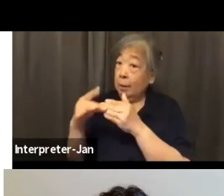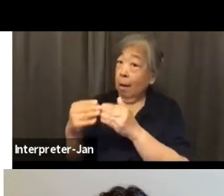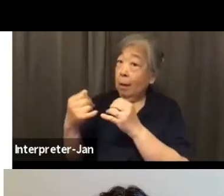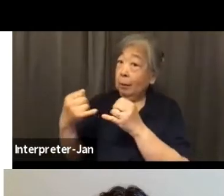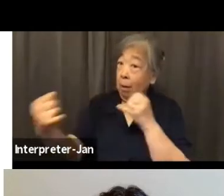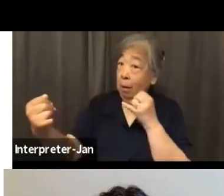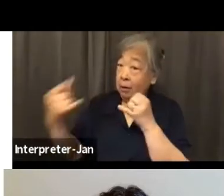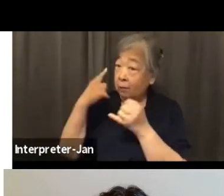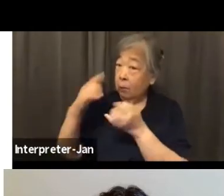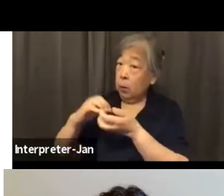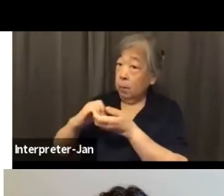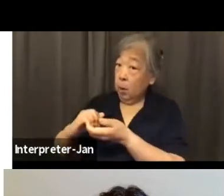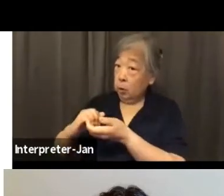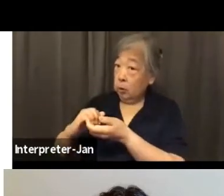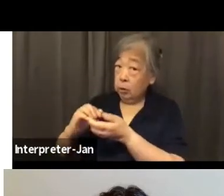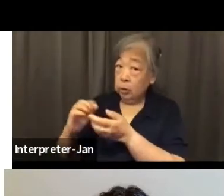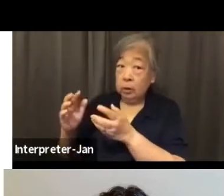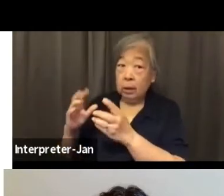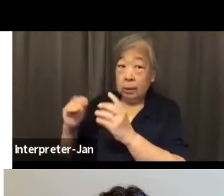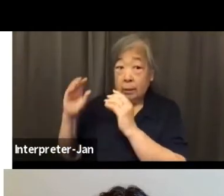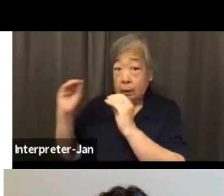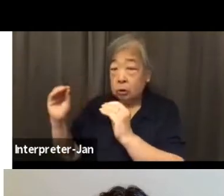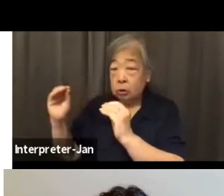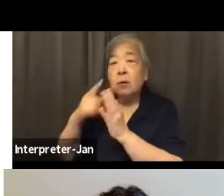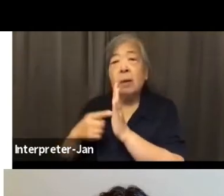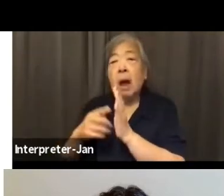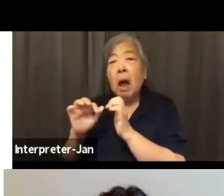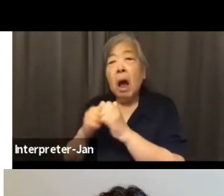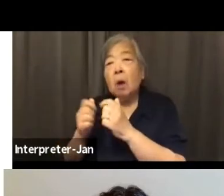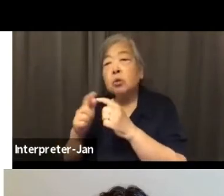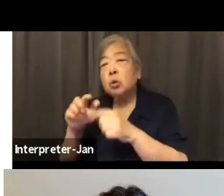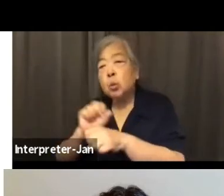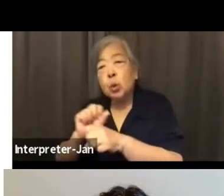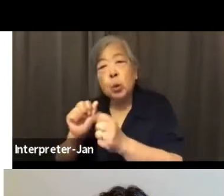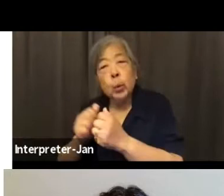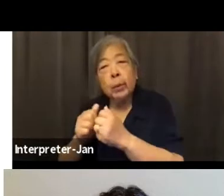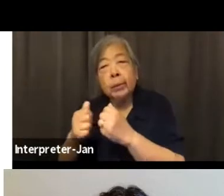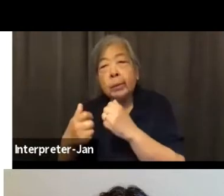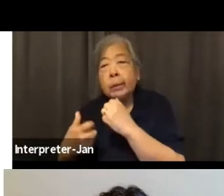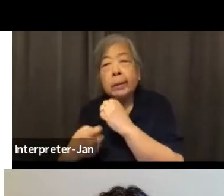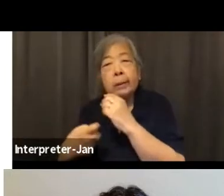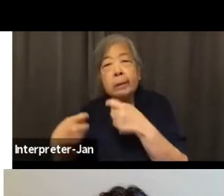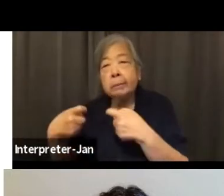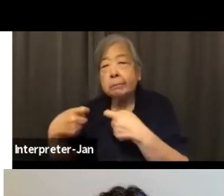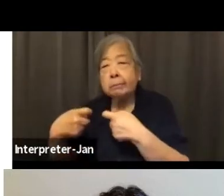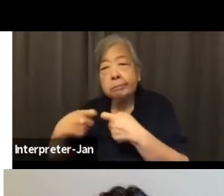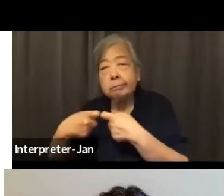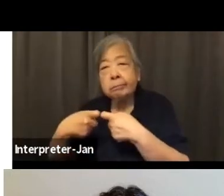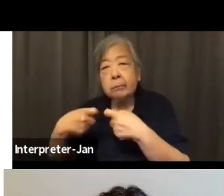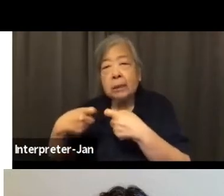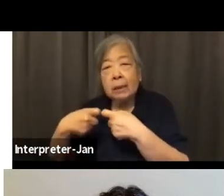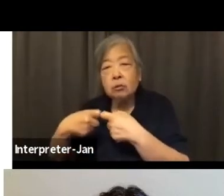and teachers, such as working with electronic documents, using a platform, working with